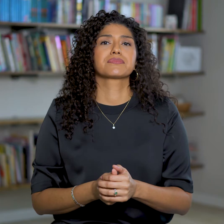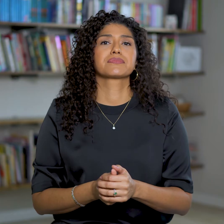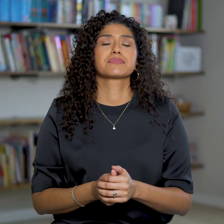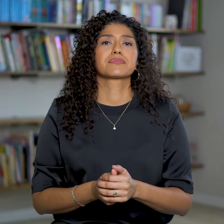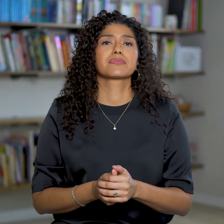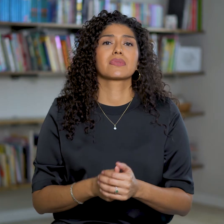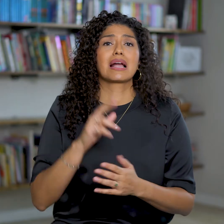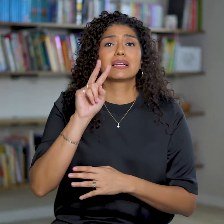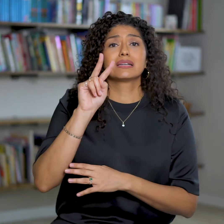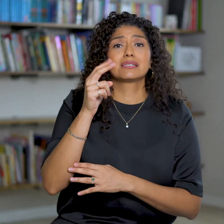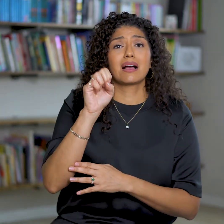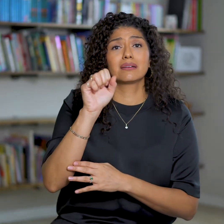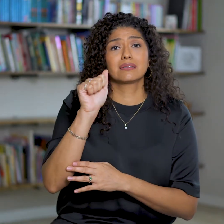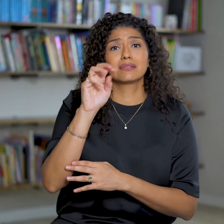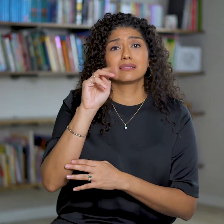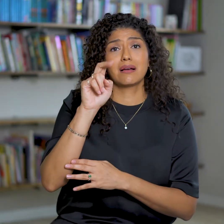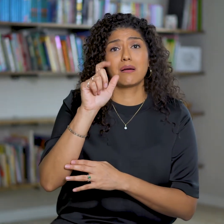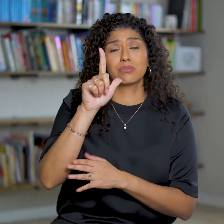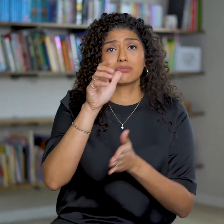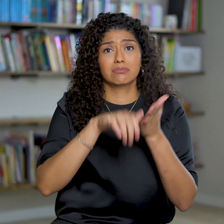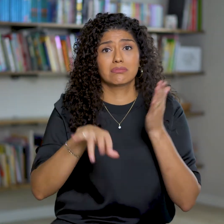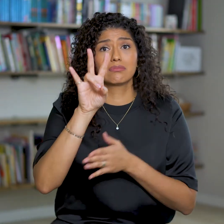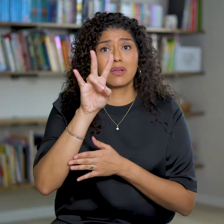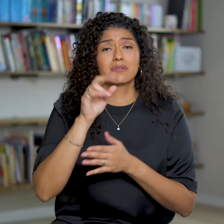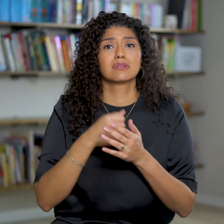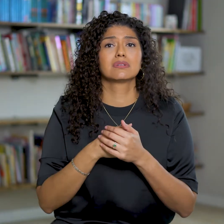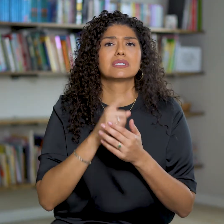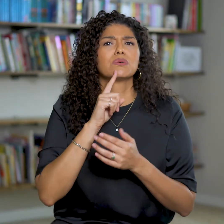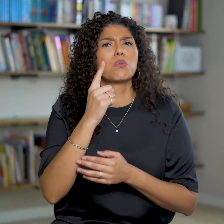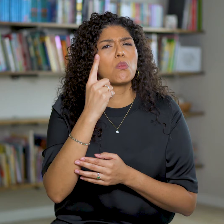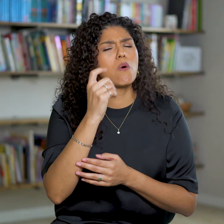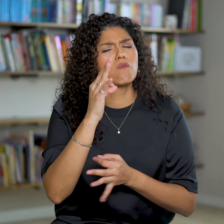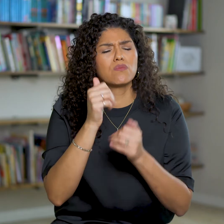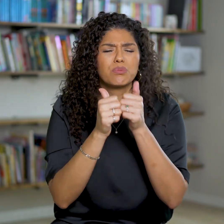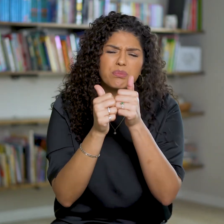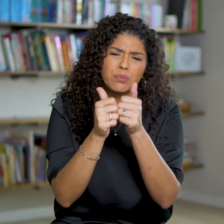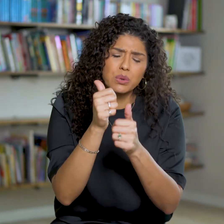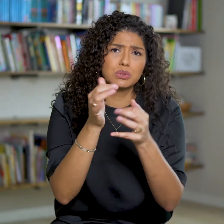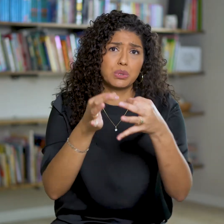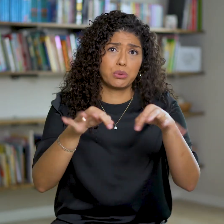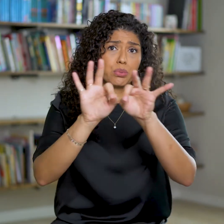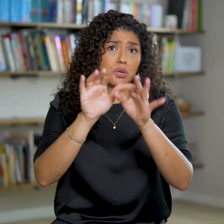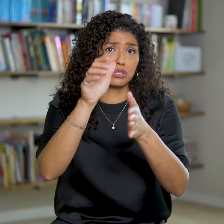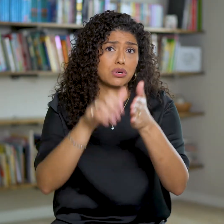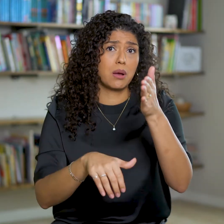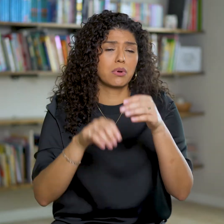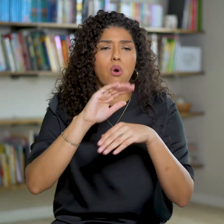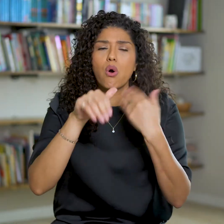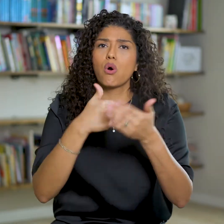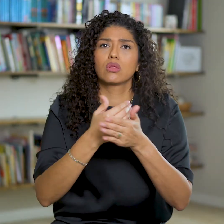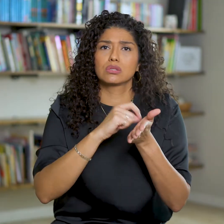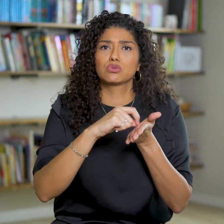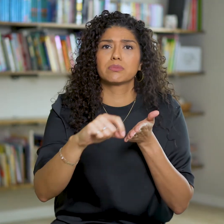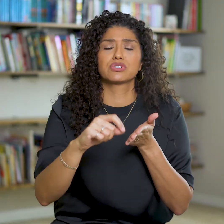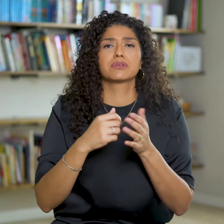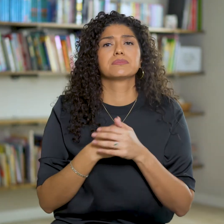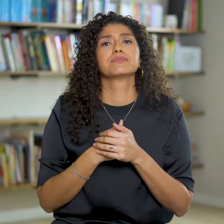2 Samuel 7 is one of the most important chapters in all of scripture.